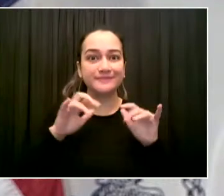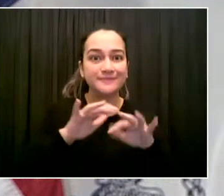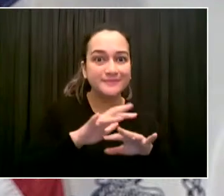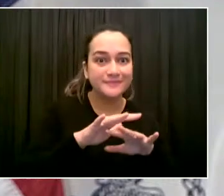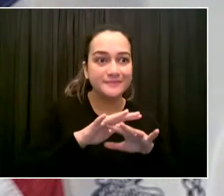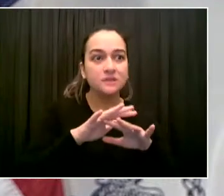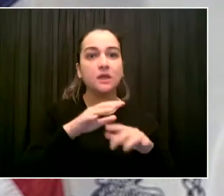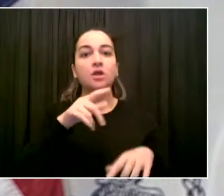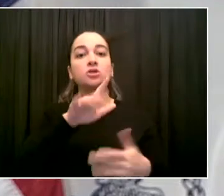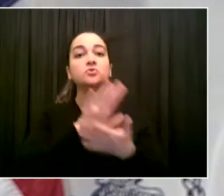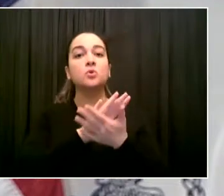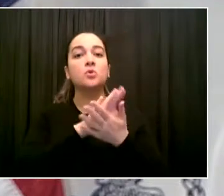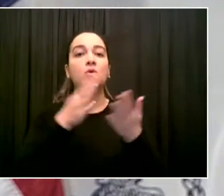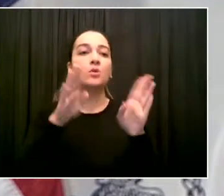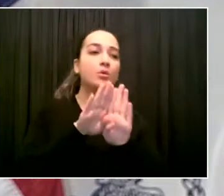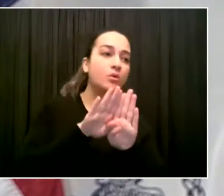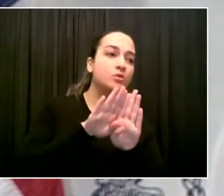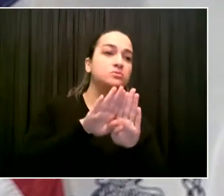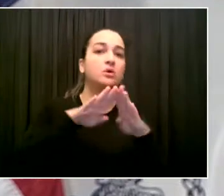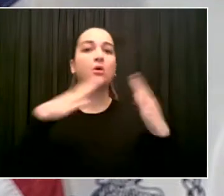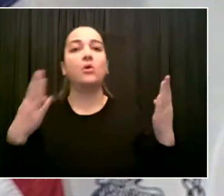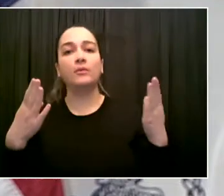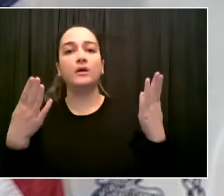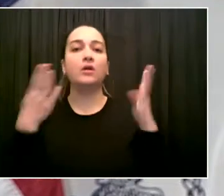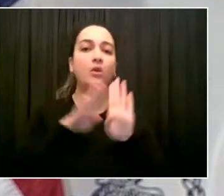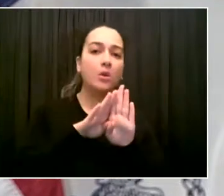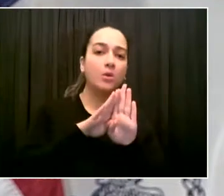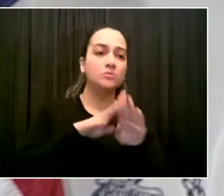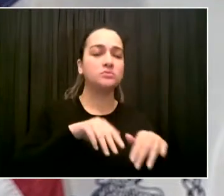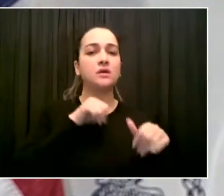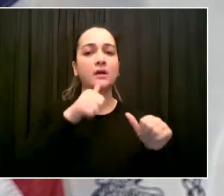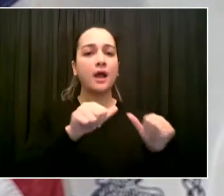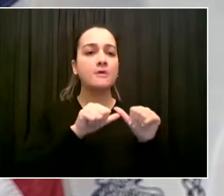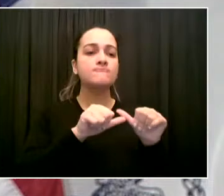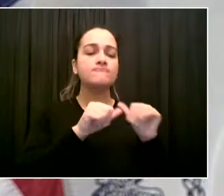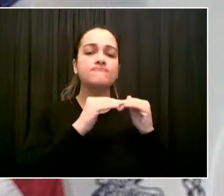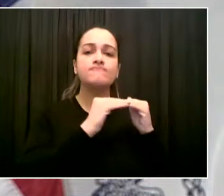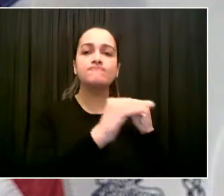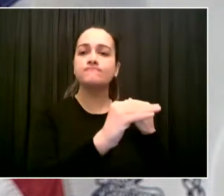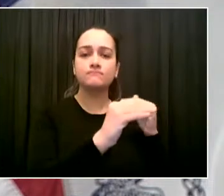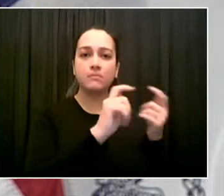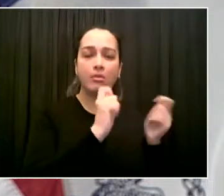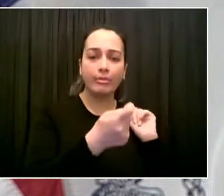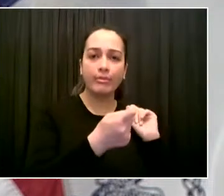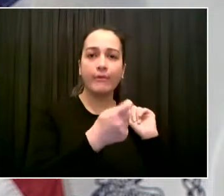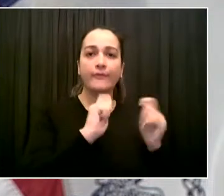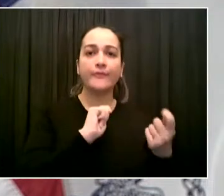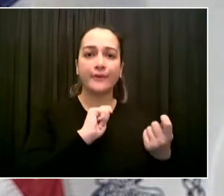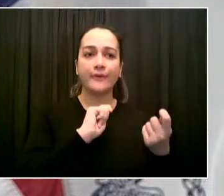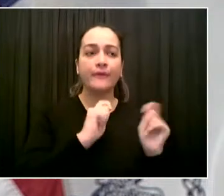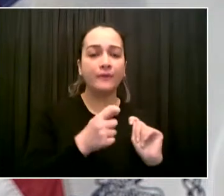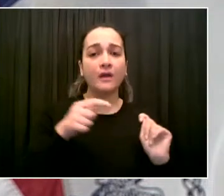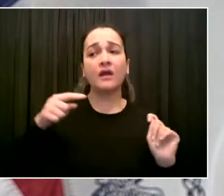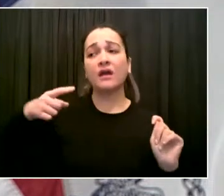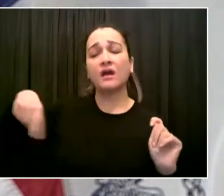I'VE HEARD FROM PEOPLE CACAT N'GEET